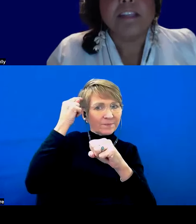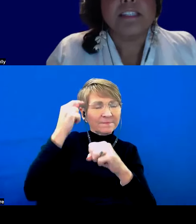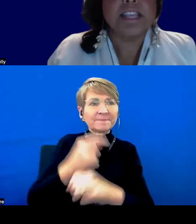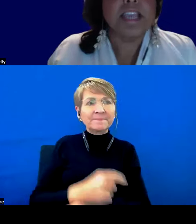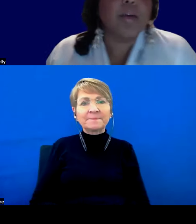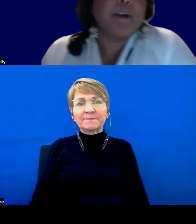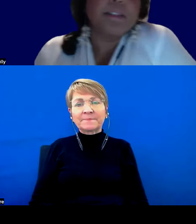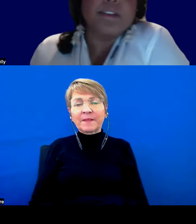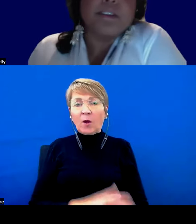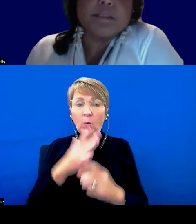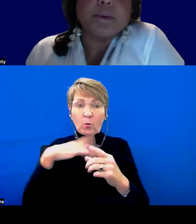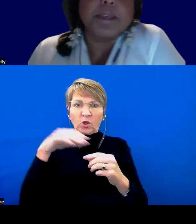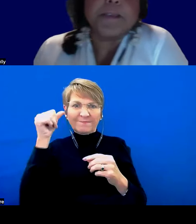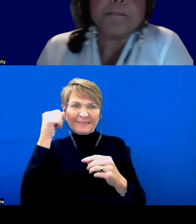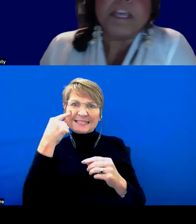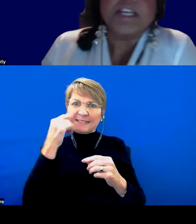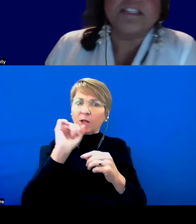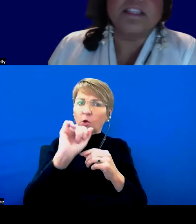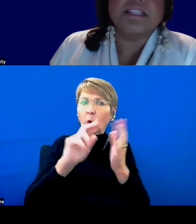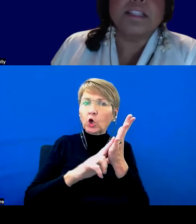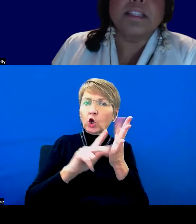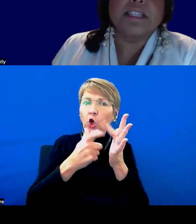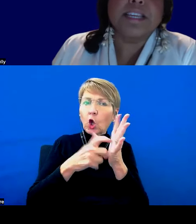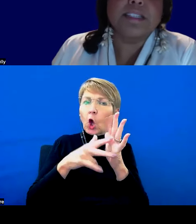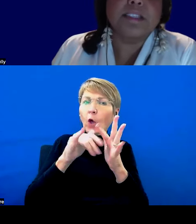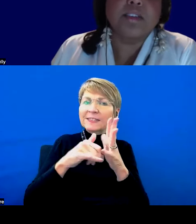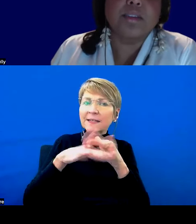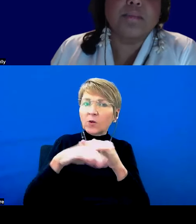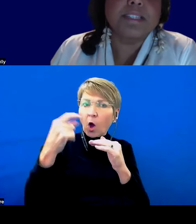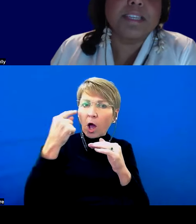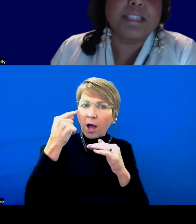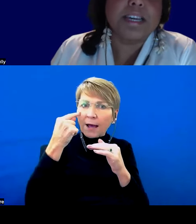to see how well the nerves are working. So that the tests the orthoptist conduct